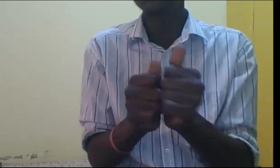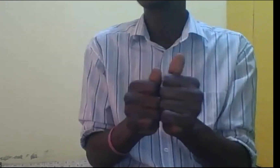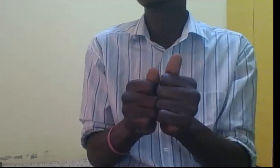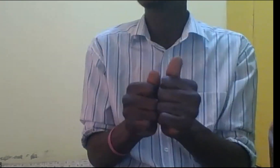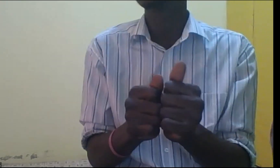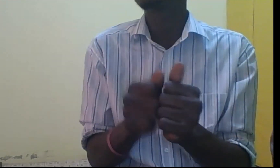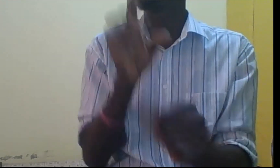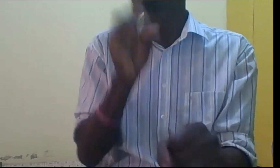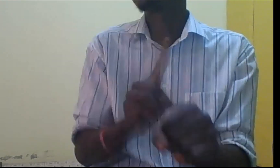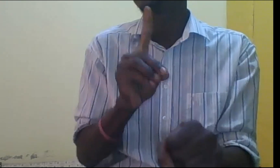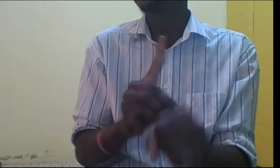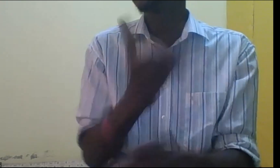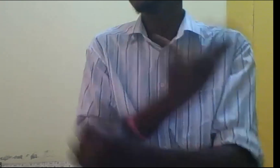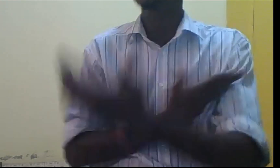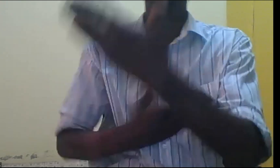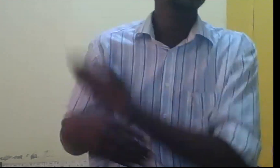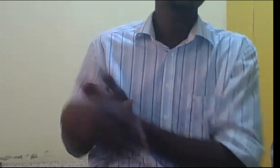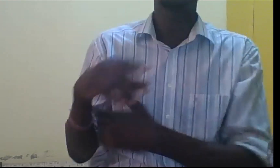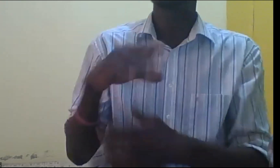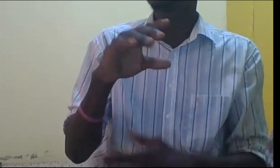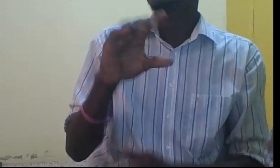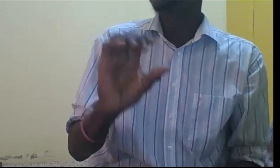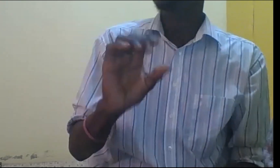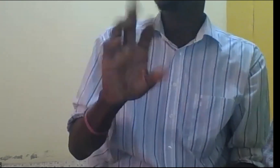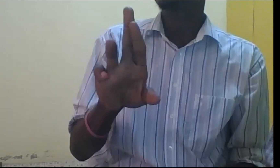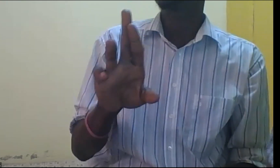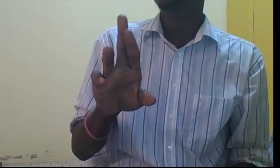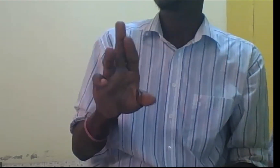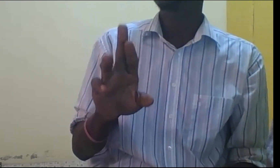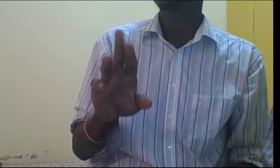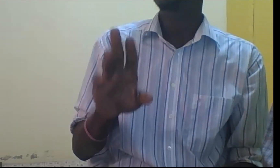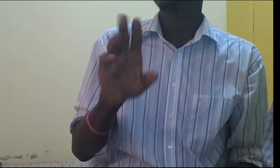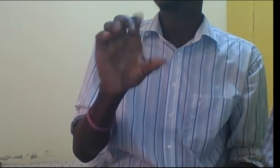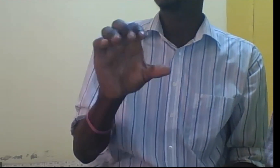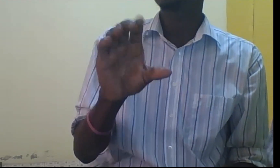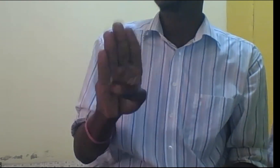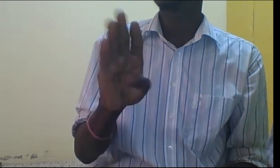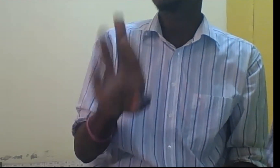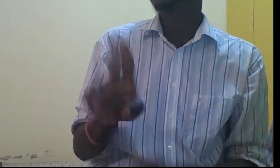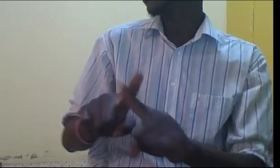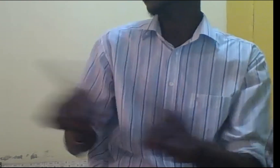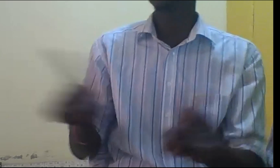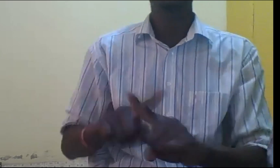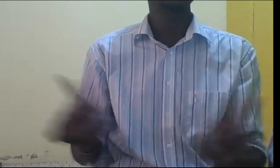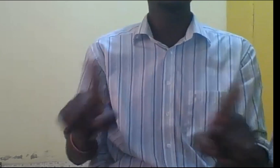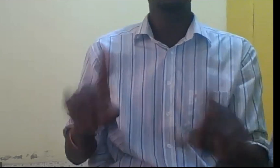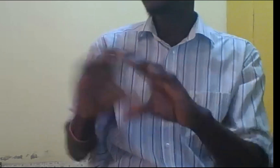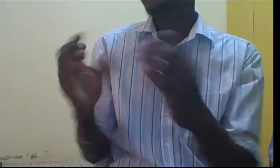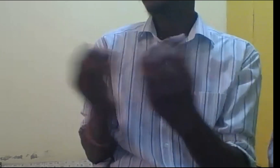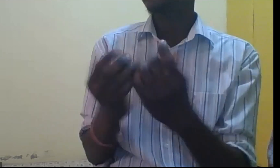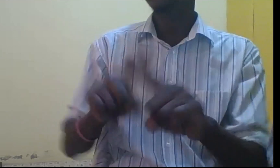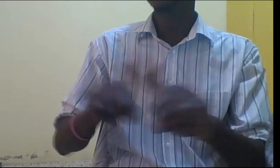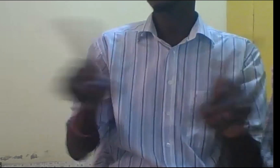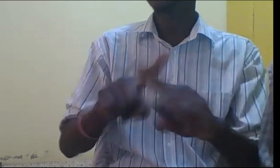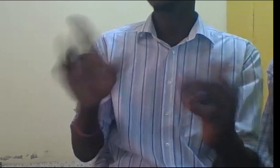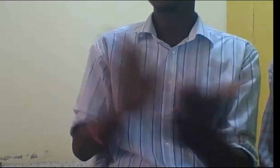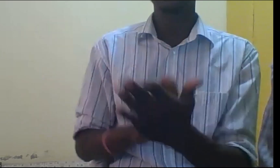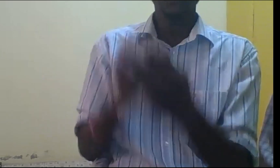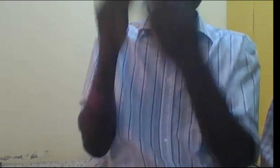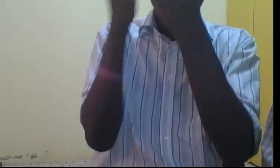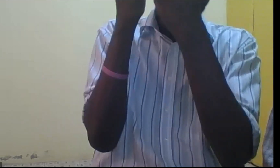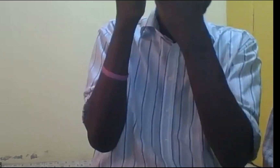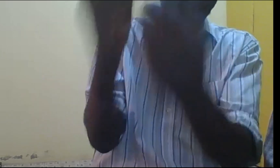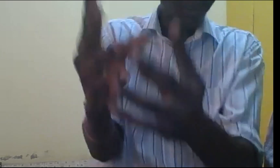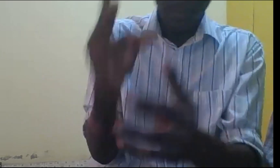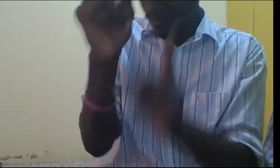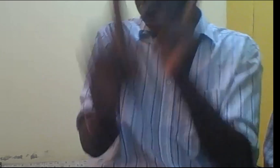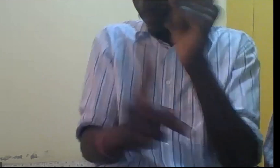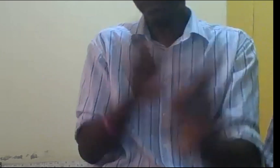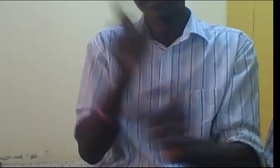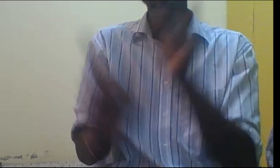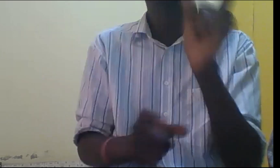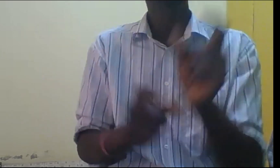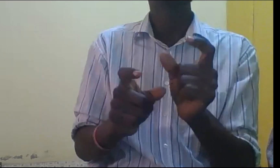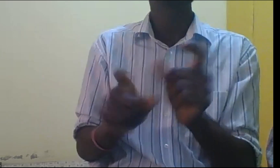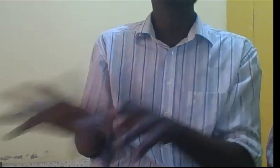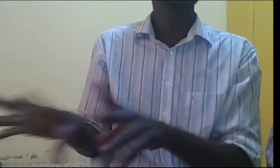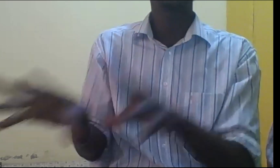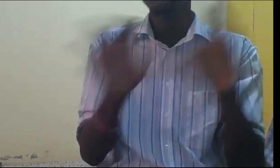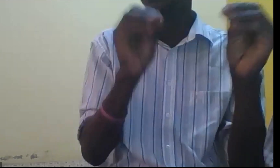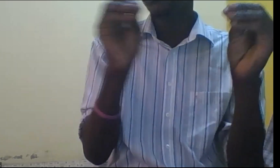And when we talk about the same discrimination, also, the Cbia component talks about sensation in different schools in different communities that have to size people and let them know that involvement patients with specialists is about making sure we leave no one behind.